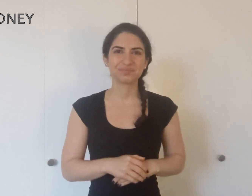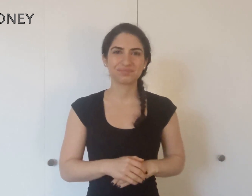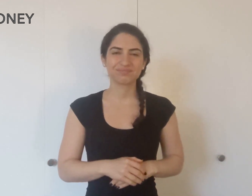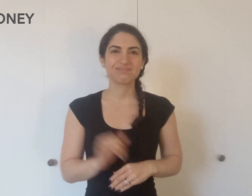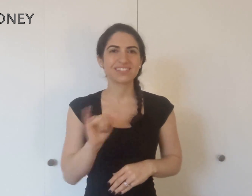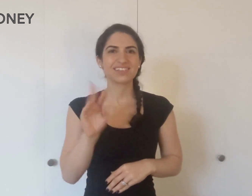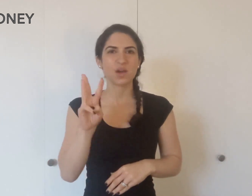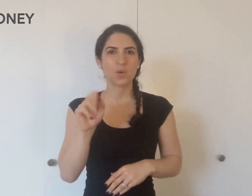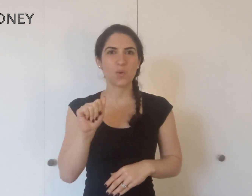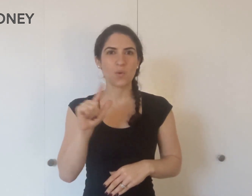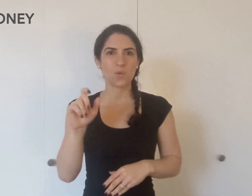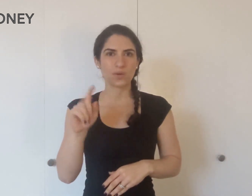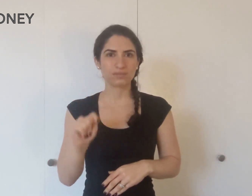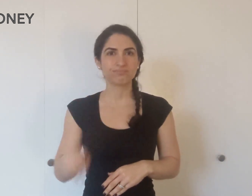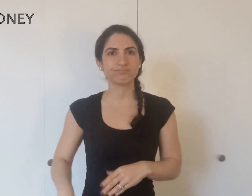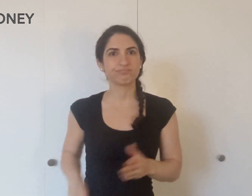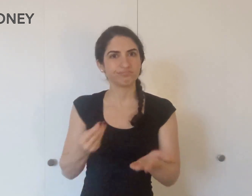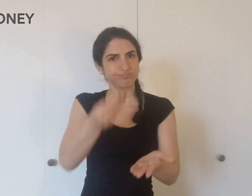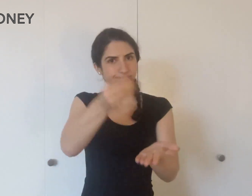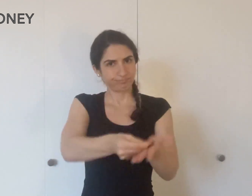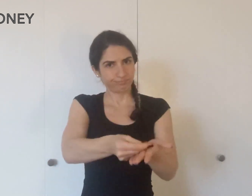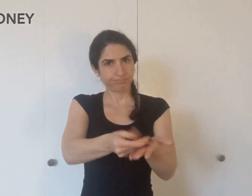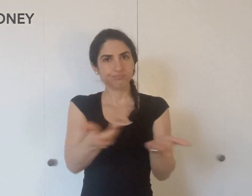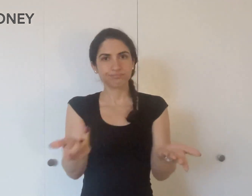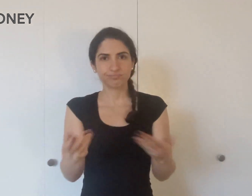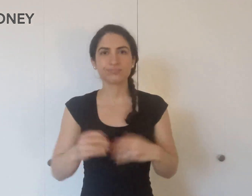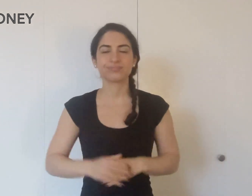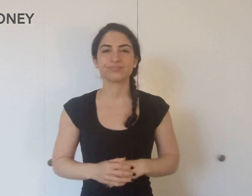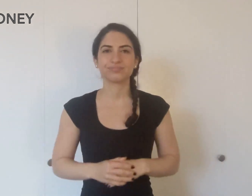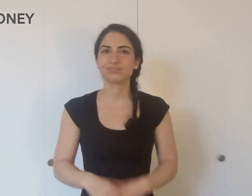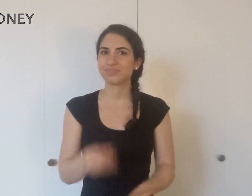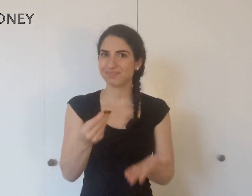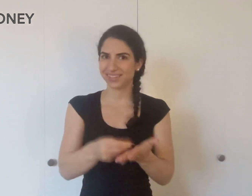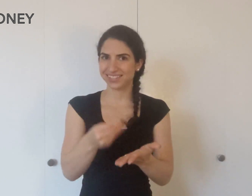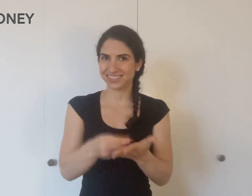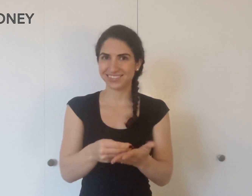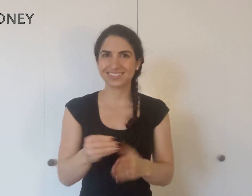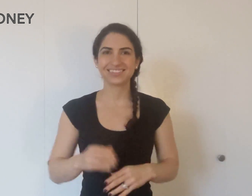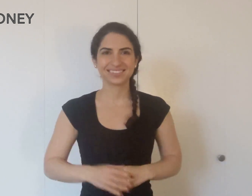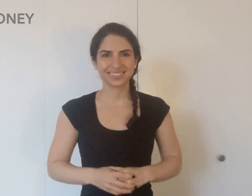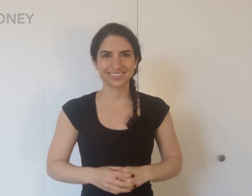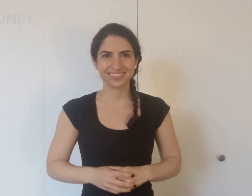It's like you're taking your wallet and putting it in your hand: MONEY.